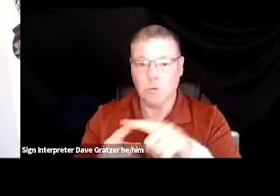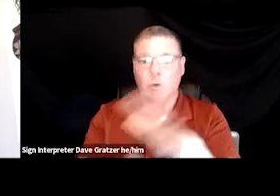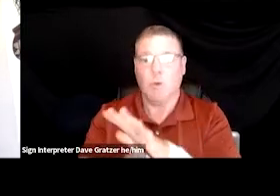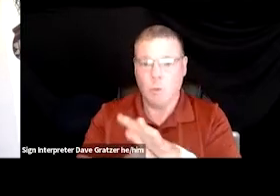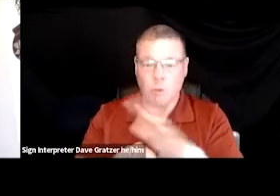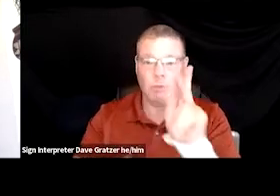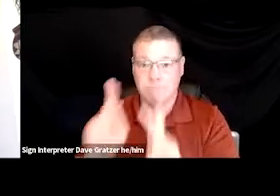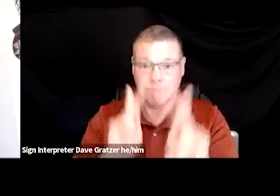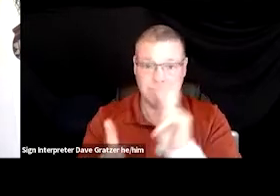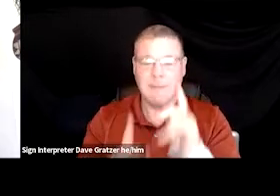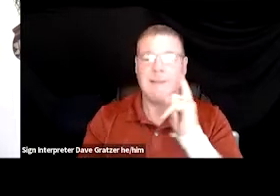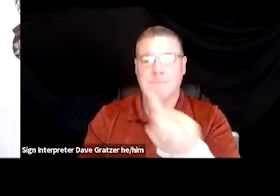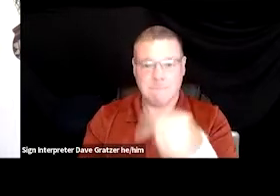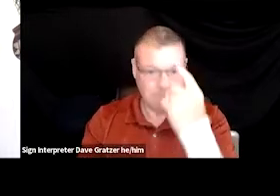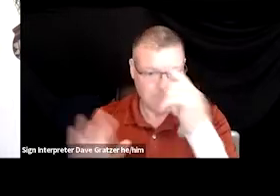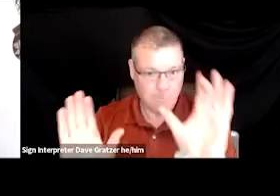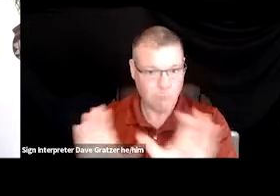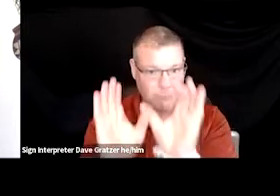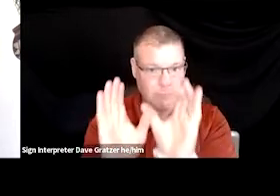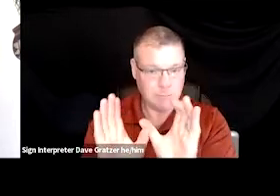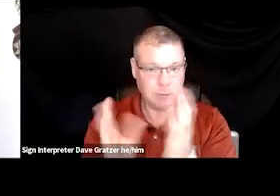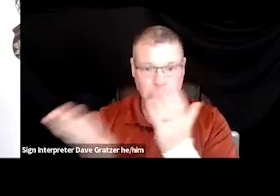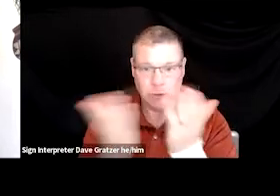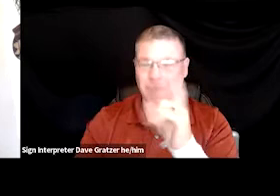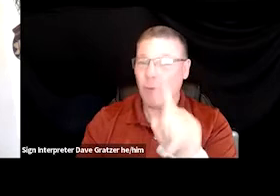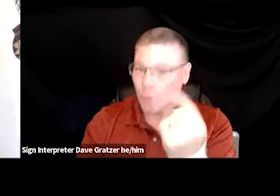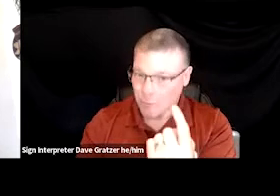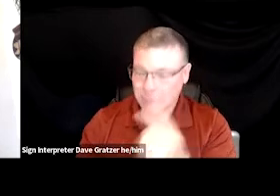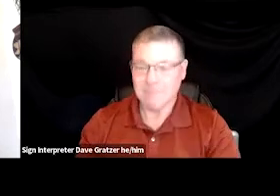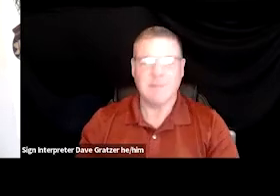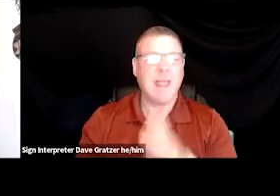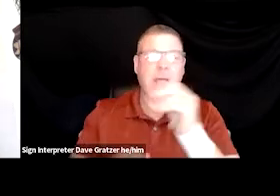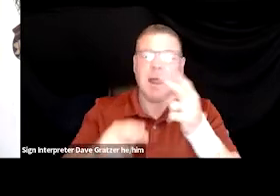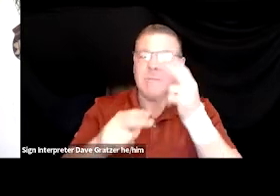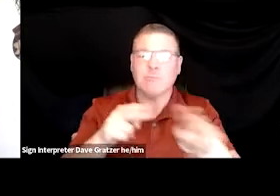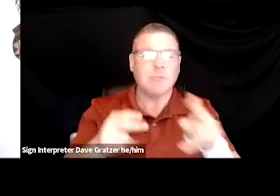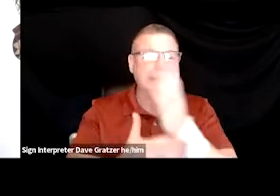just solely for crisis services. Just a brief description on some of these services,